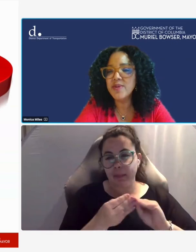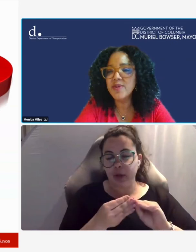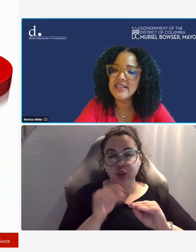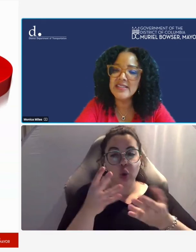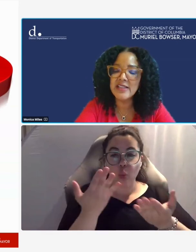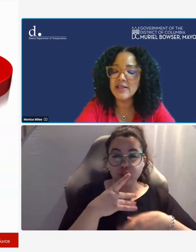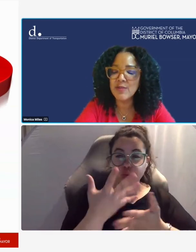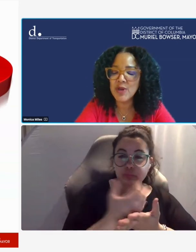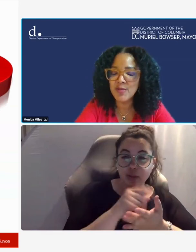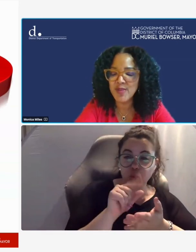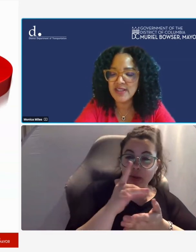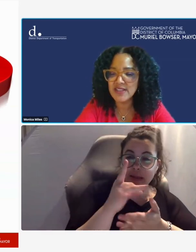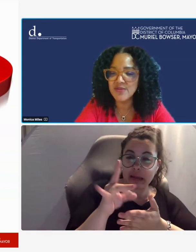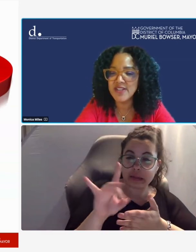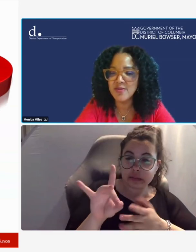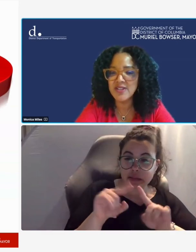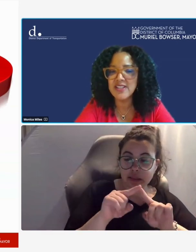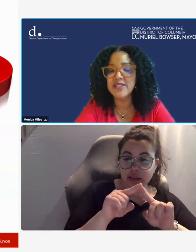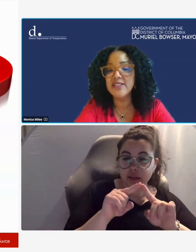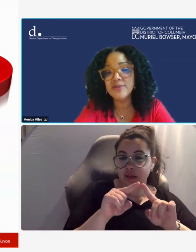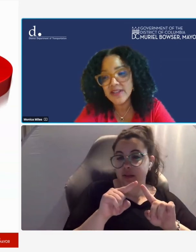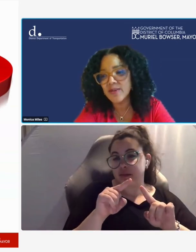is and what would be considered reasonable is going to be different than what's going